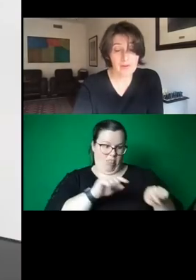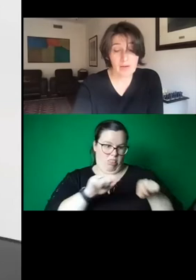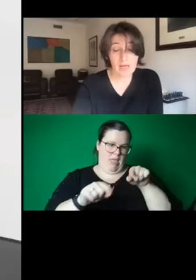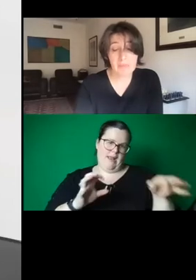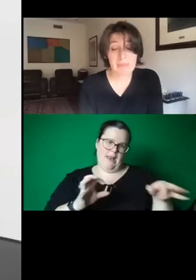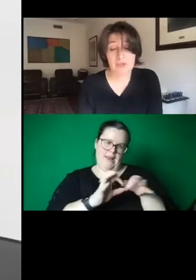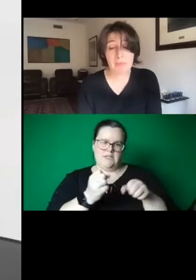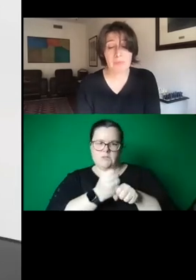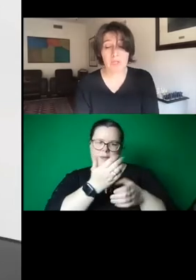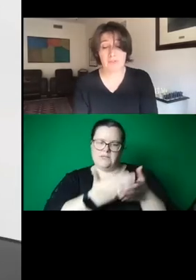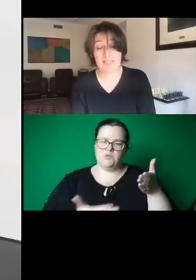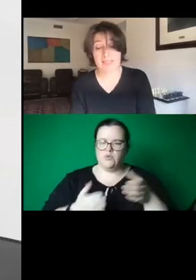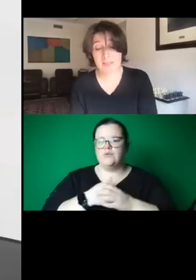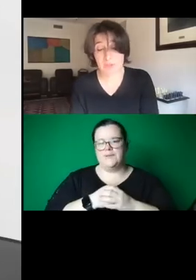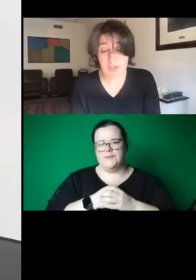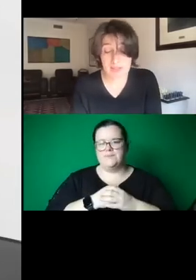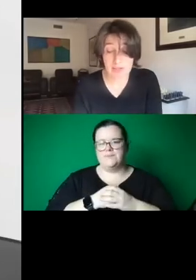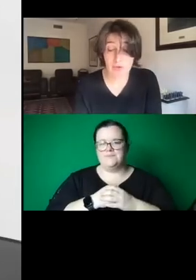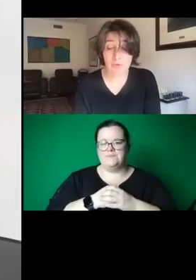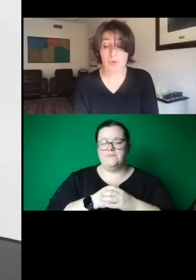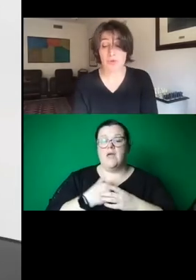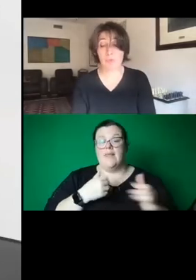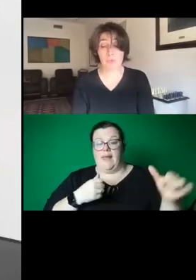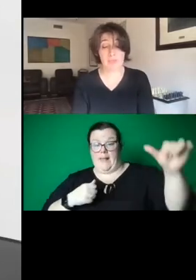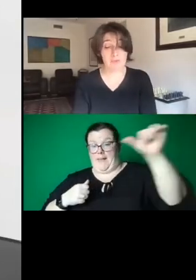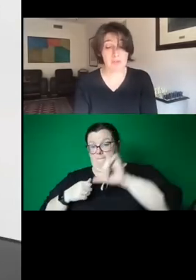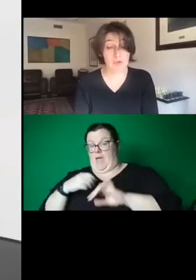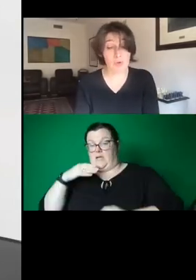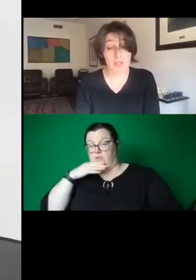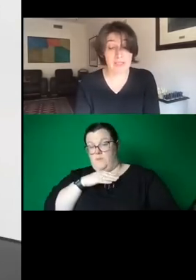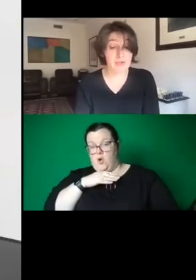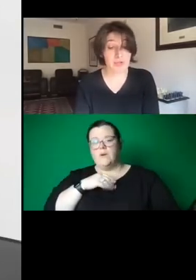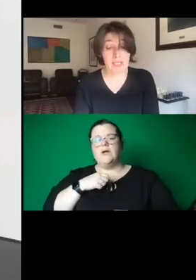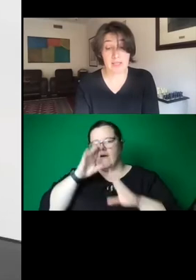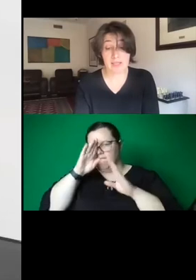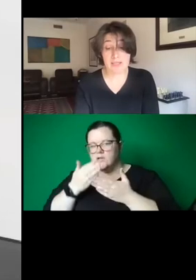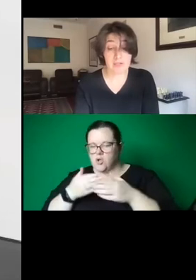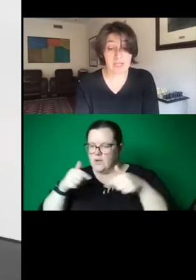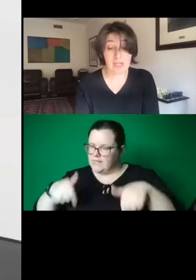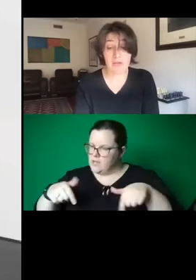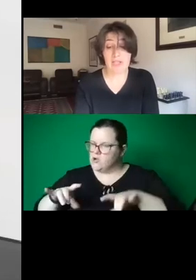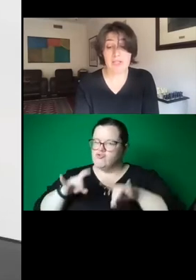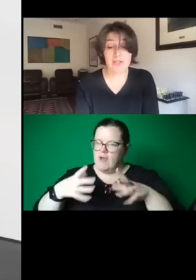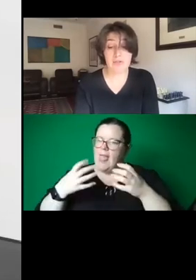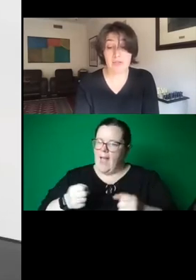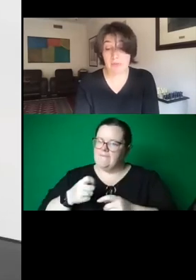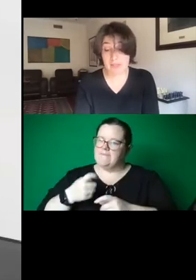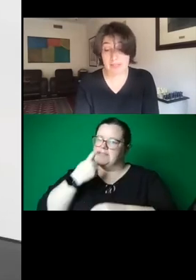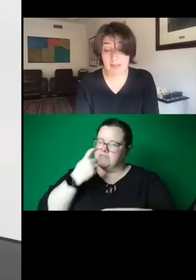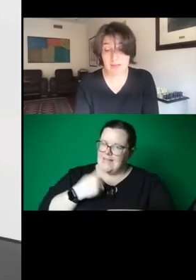coming back to melbourne after this exhibition i started to focus on the monuments i found locally in australia considering how the history they represent